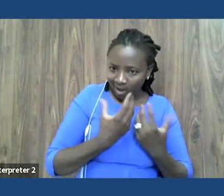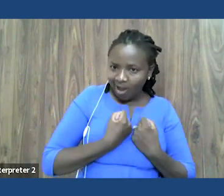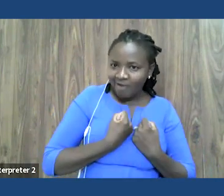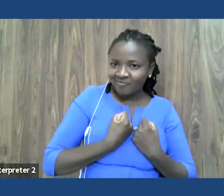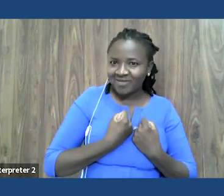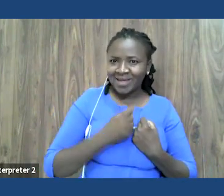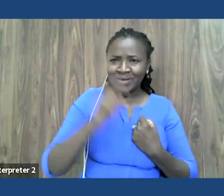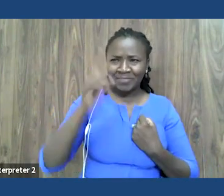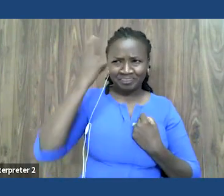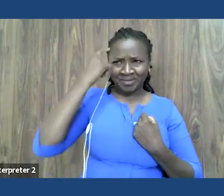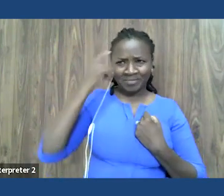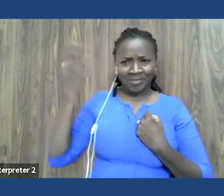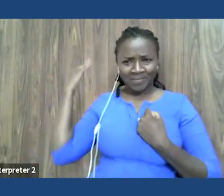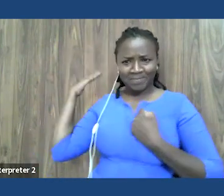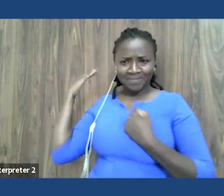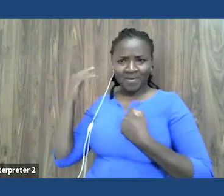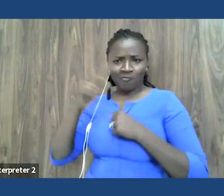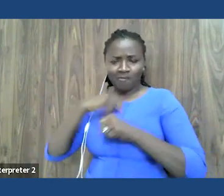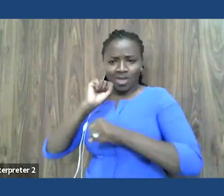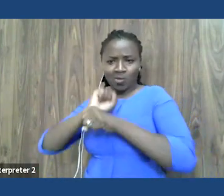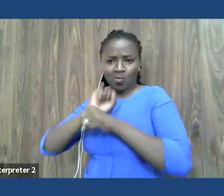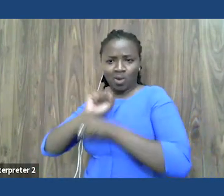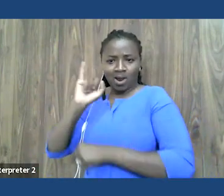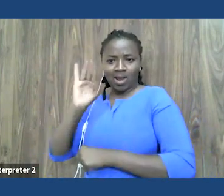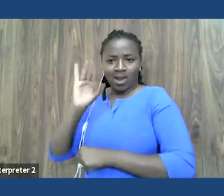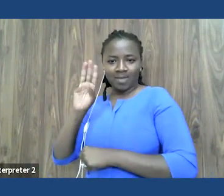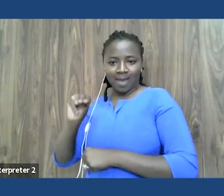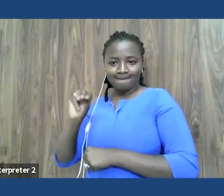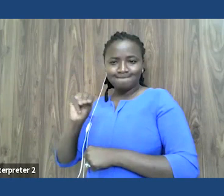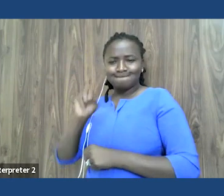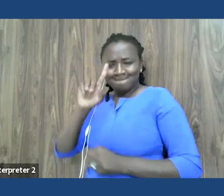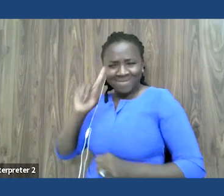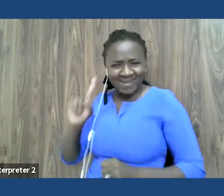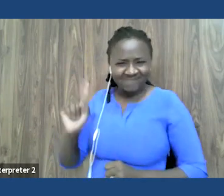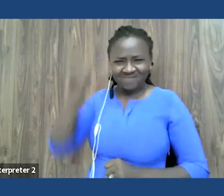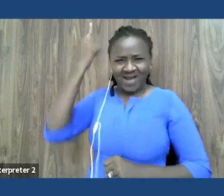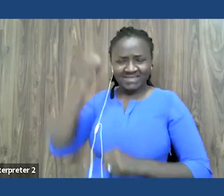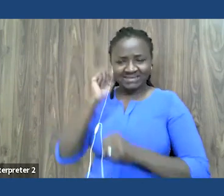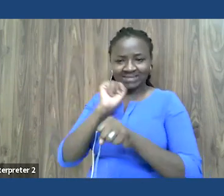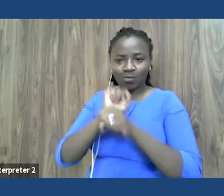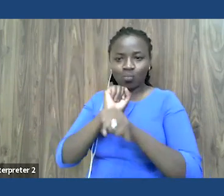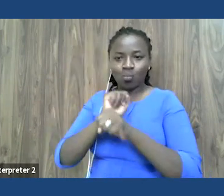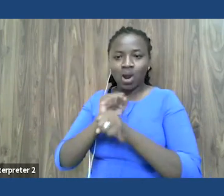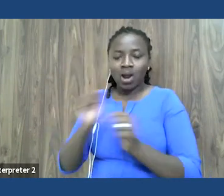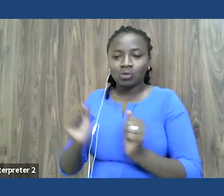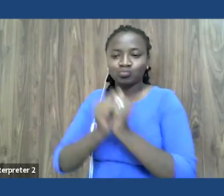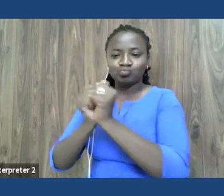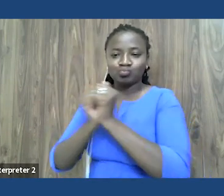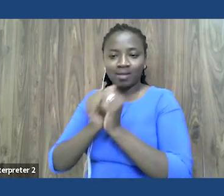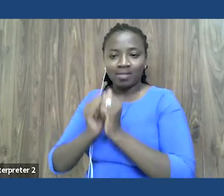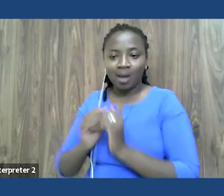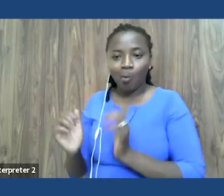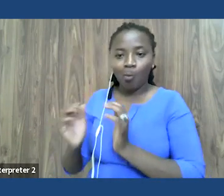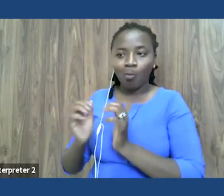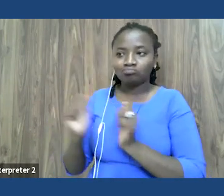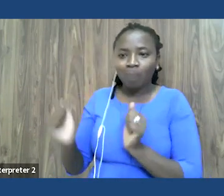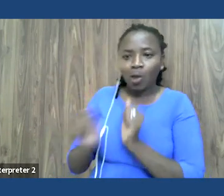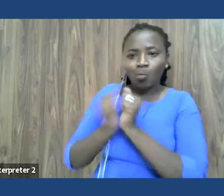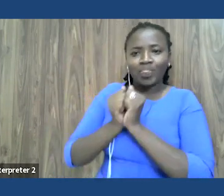the first was with NASA. This is in 2004. They came in.